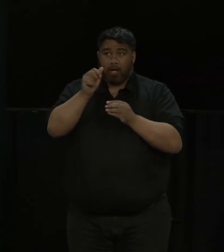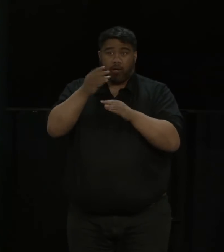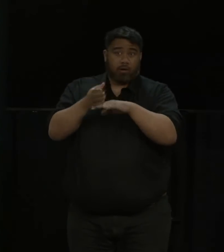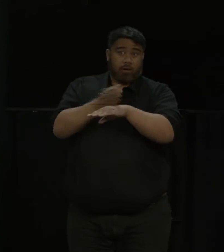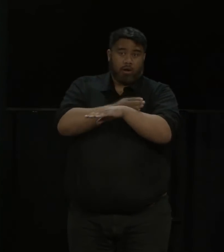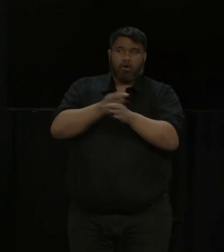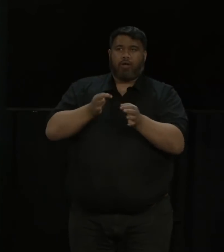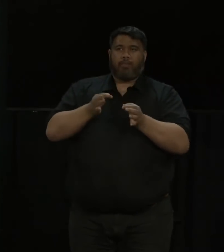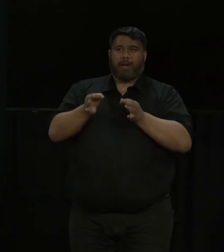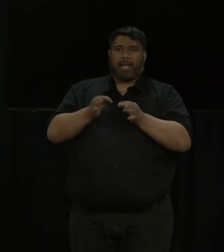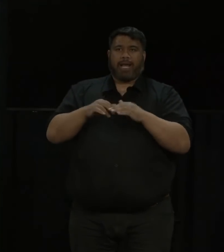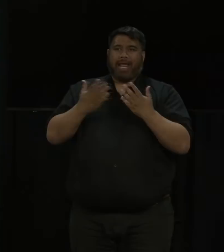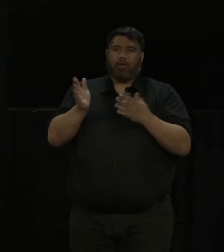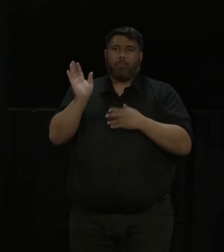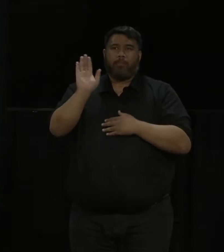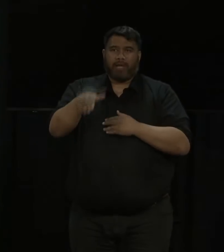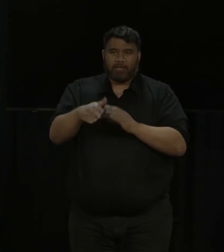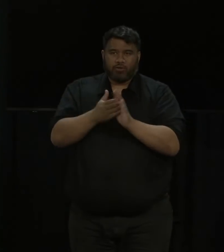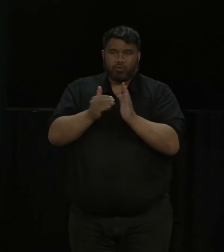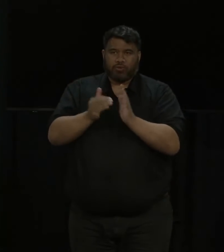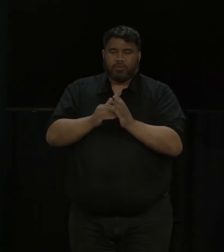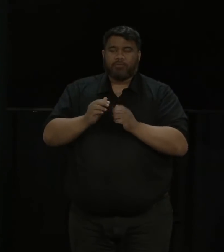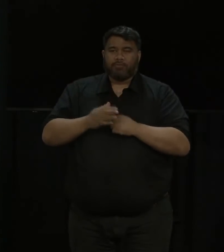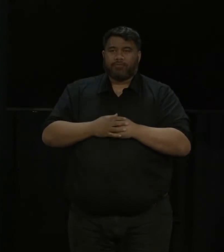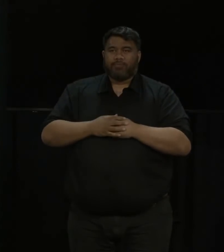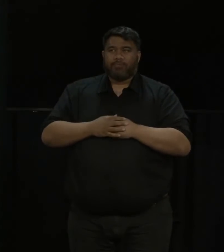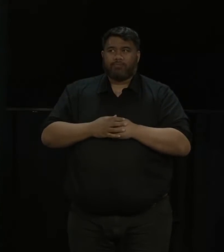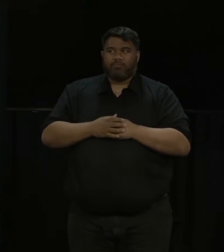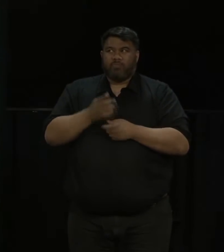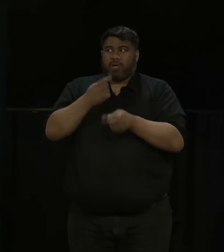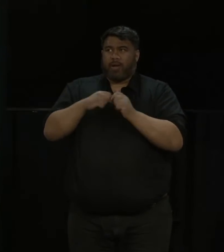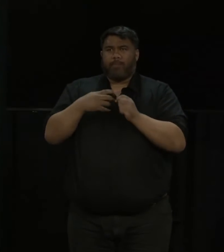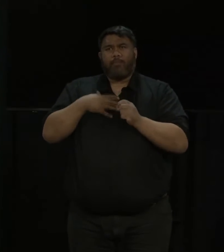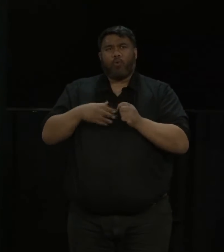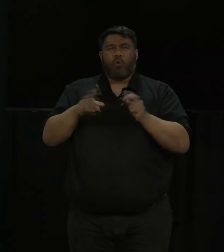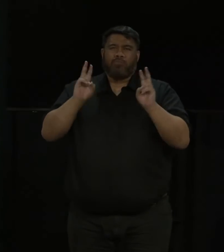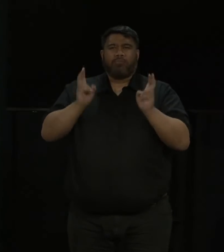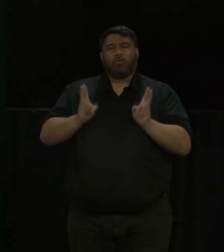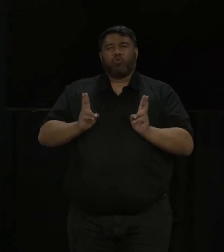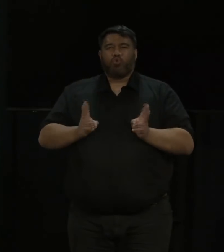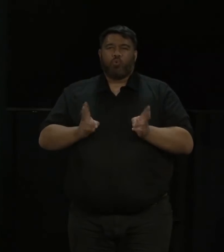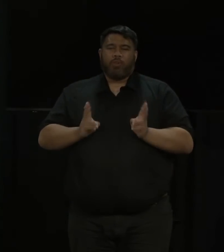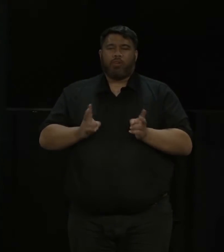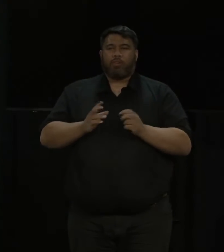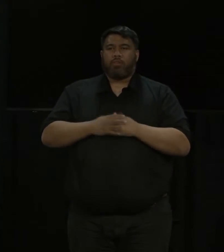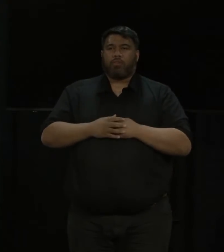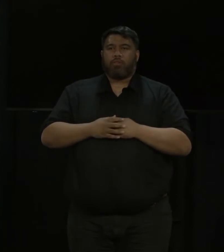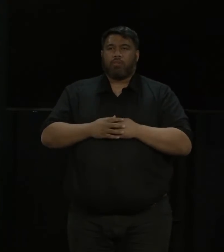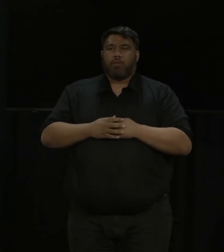It's very encouraging we as a